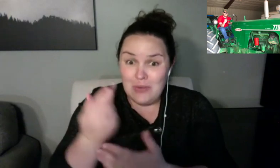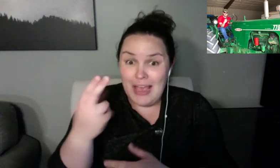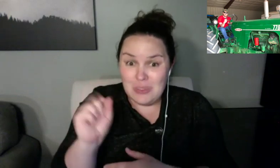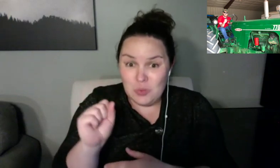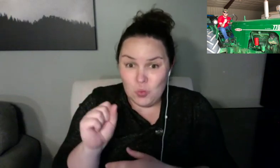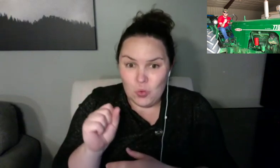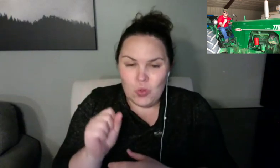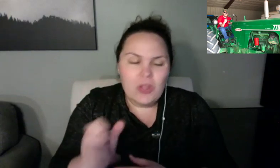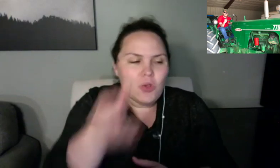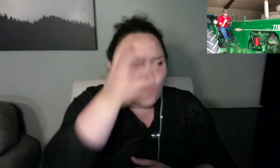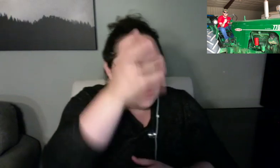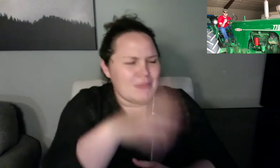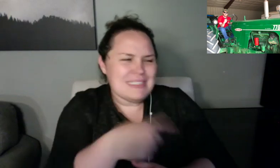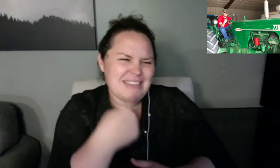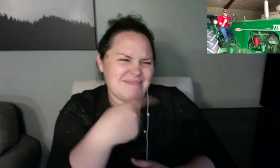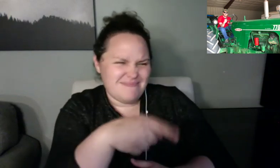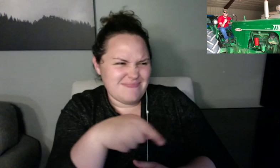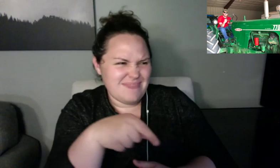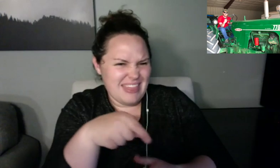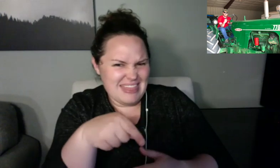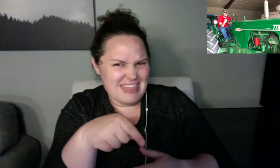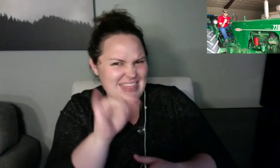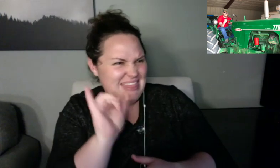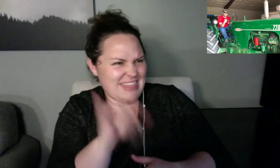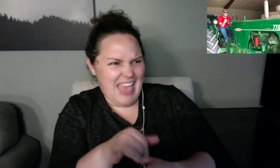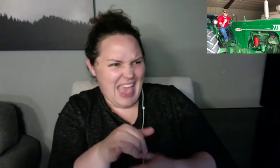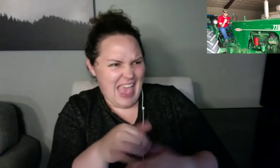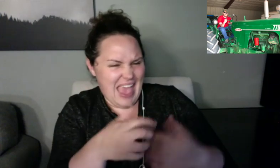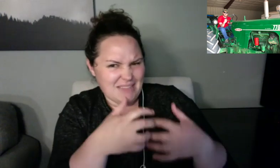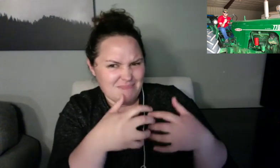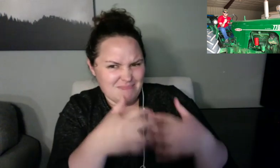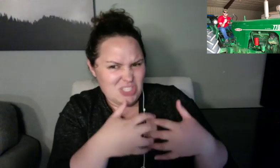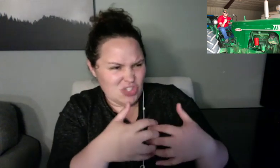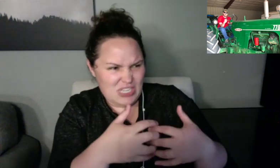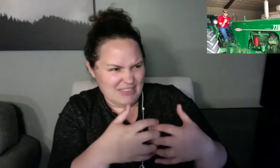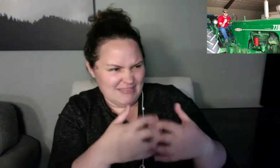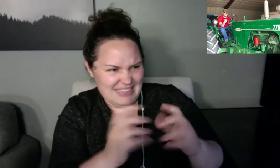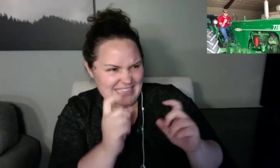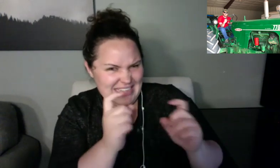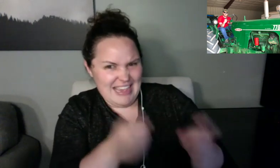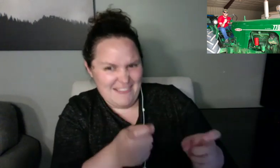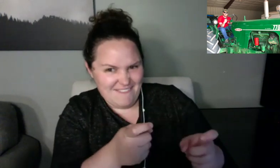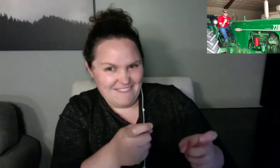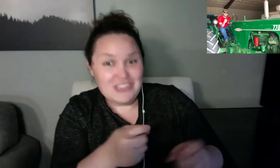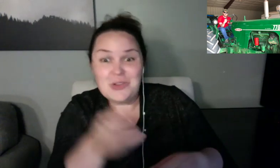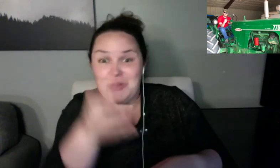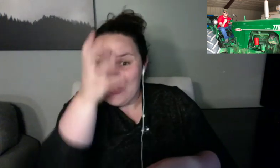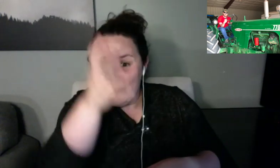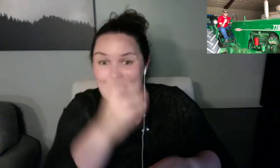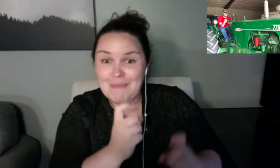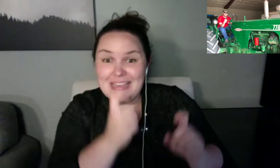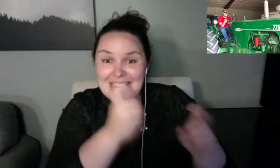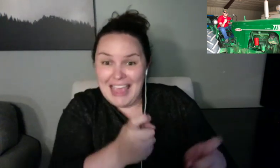Tyler, I think you need to take this pile of bolts home with you. So that's kind of how I got into the Oliver line.